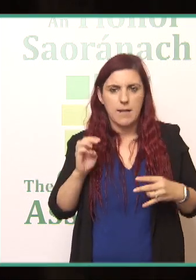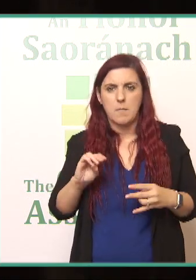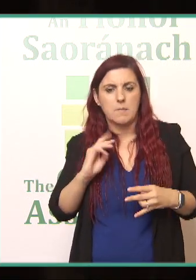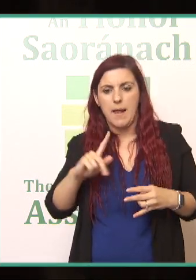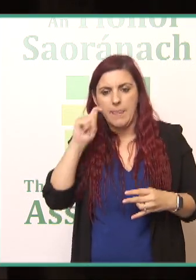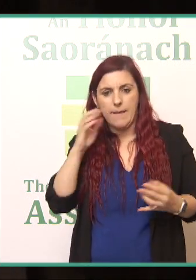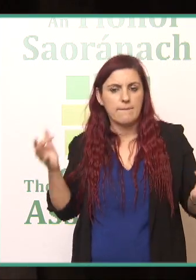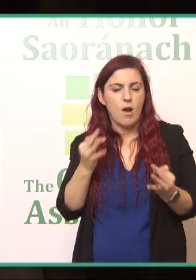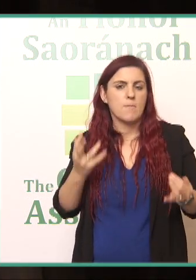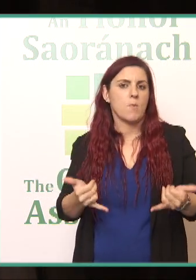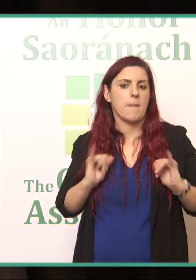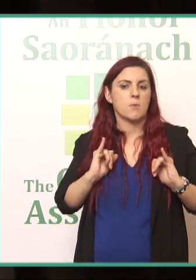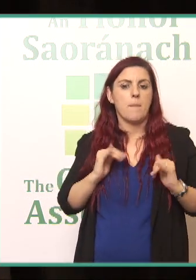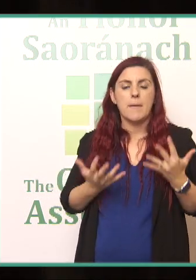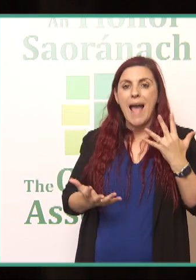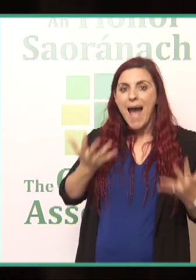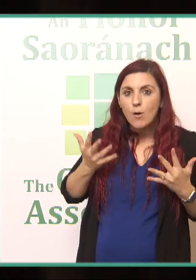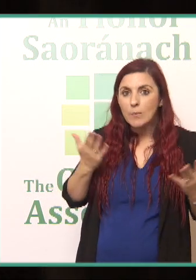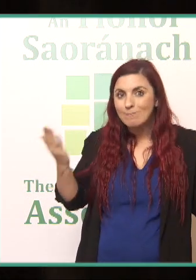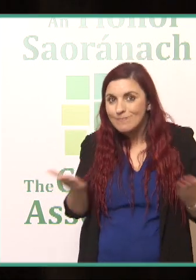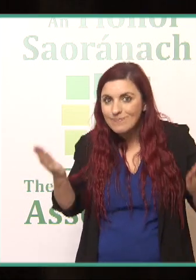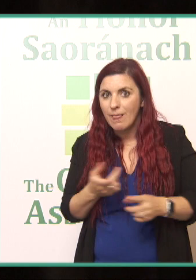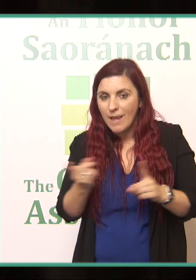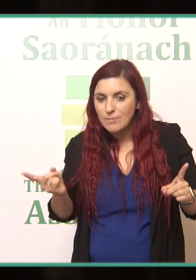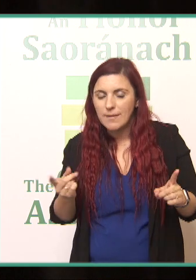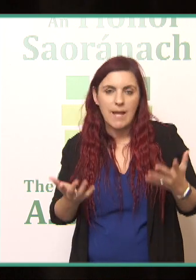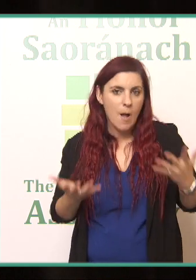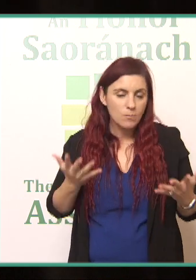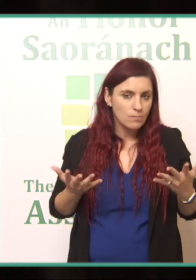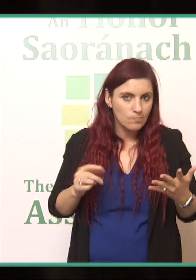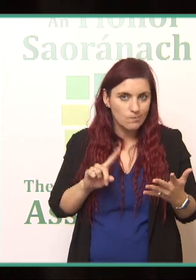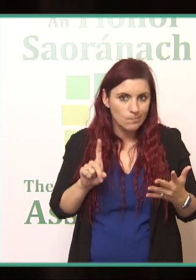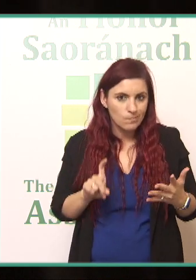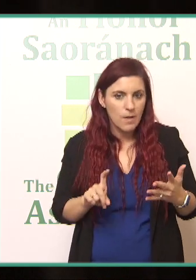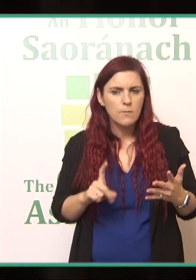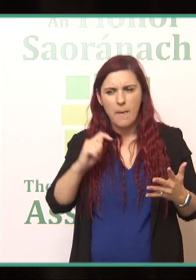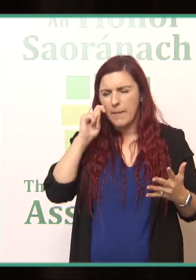of doing that but how do we mobilize them at scale I think um there's great examples all